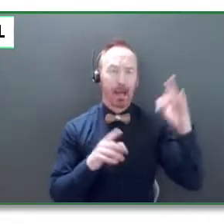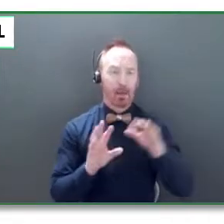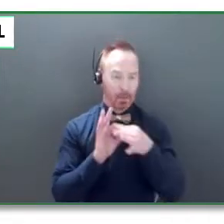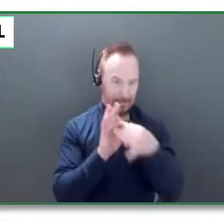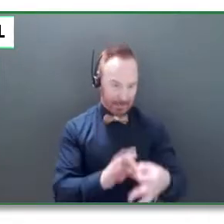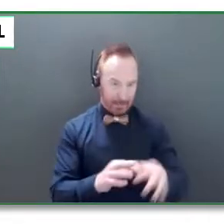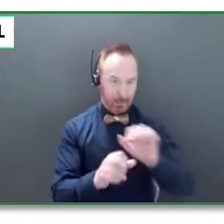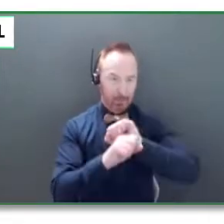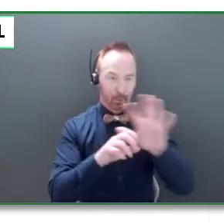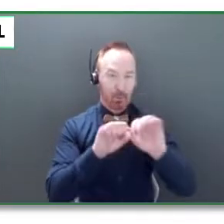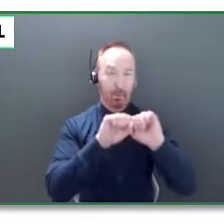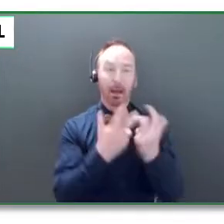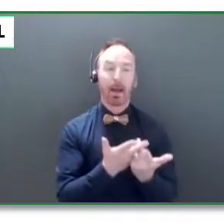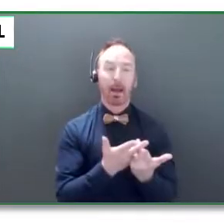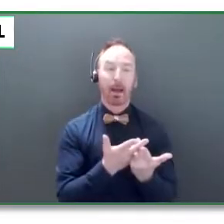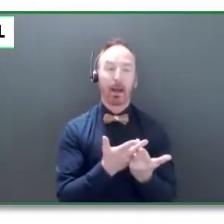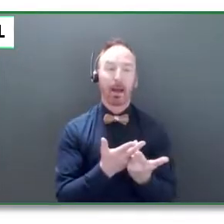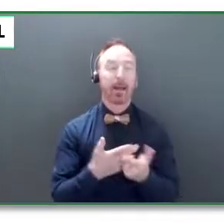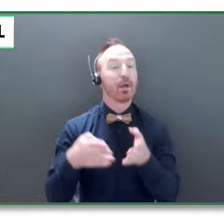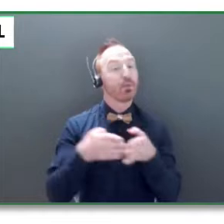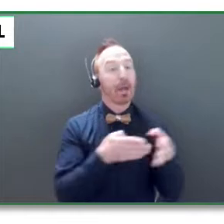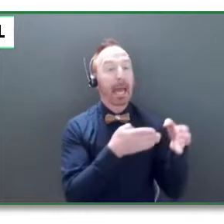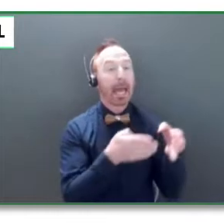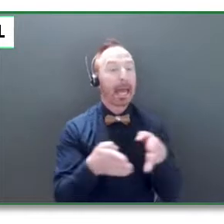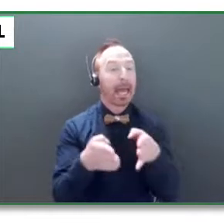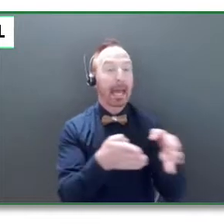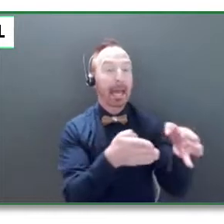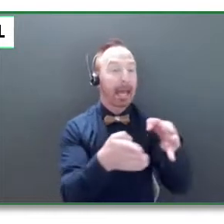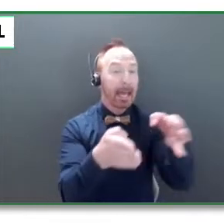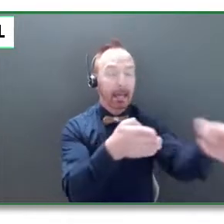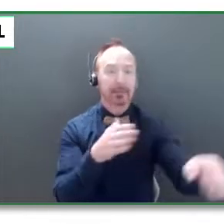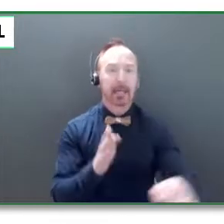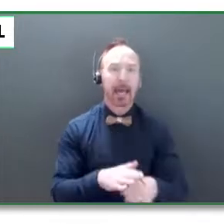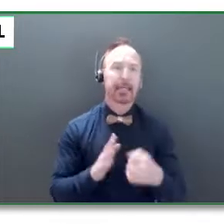Trails and their many variations are vital to outdoor access and are